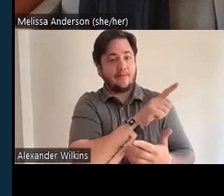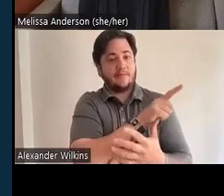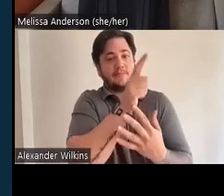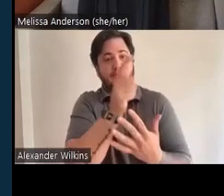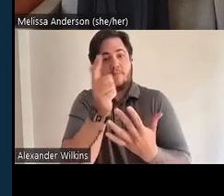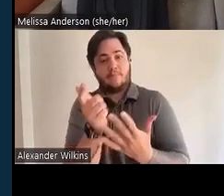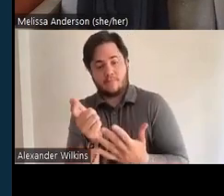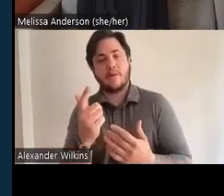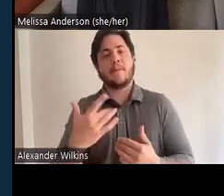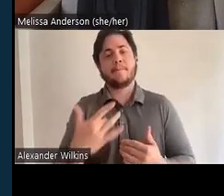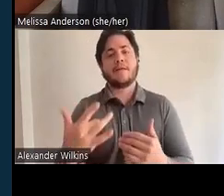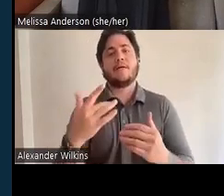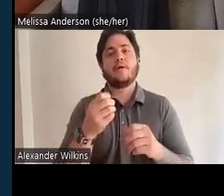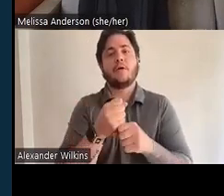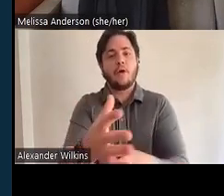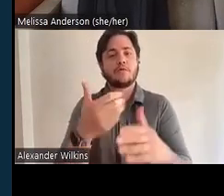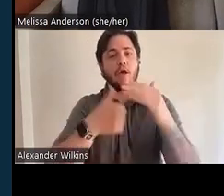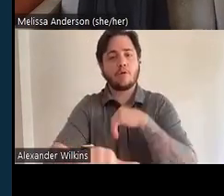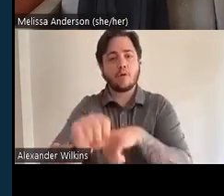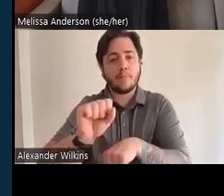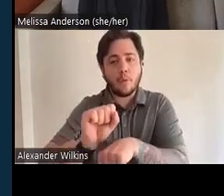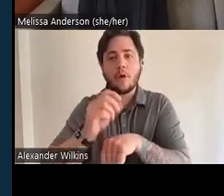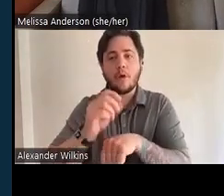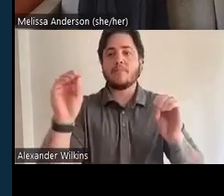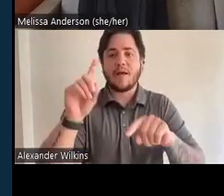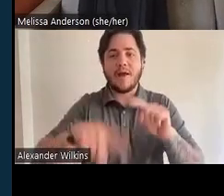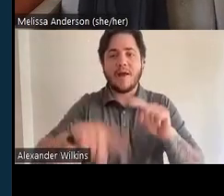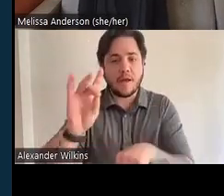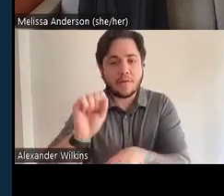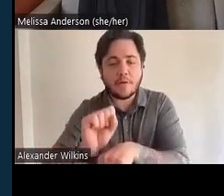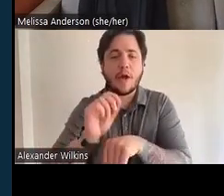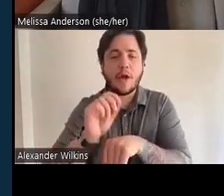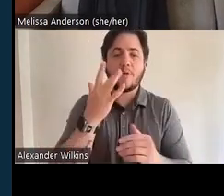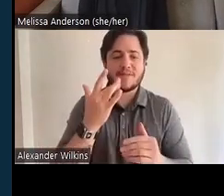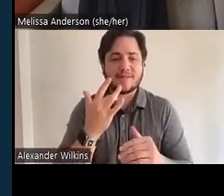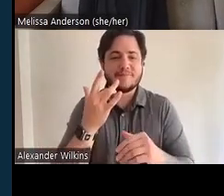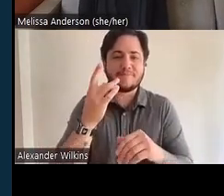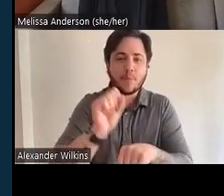numbers of degrees and success getting through various levels of education.